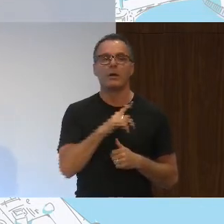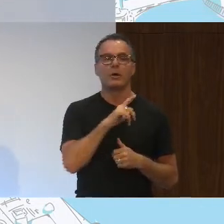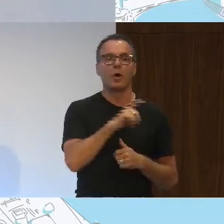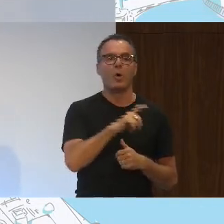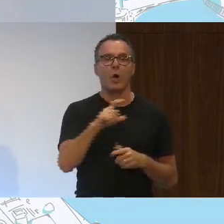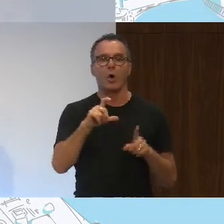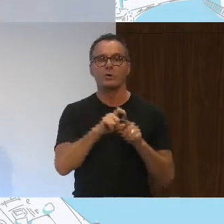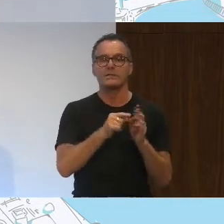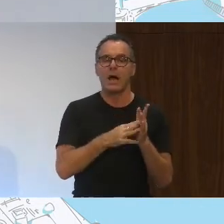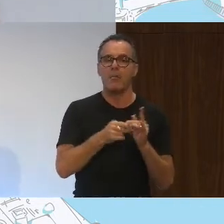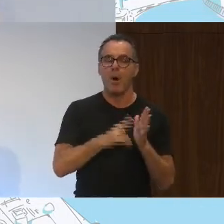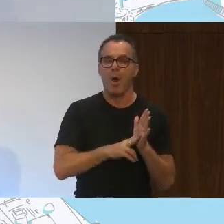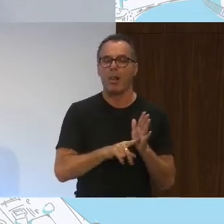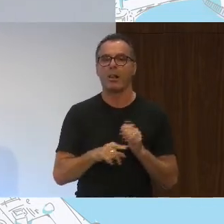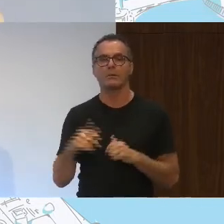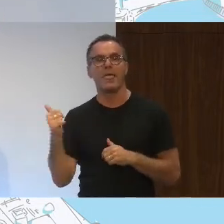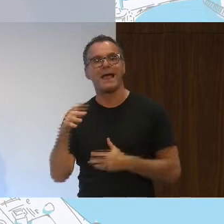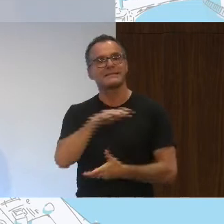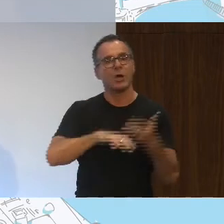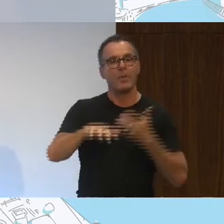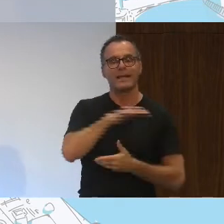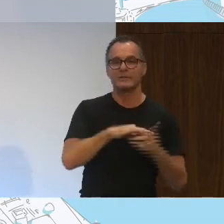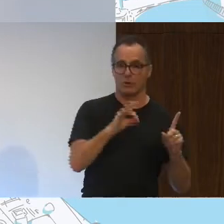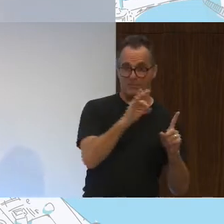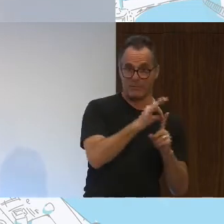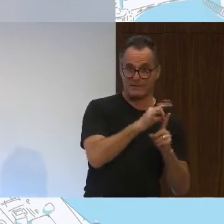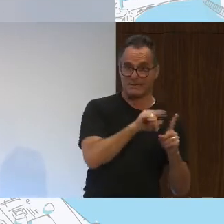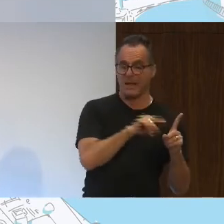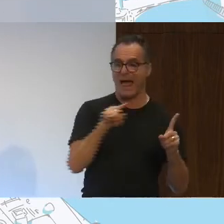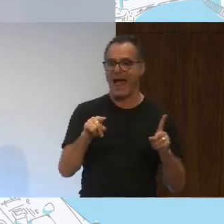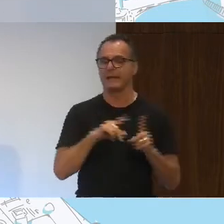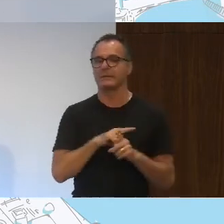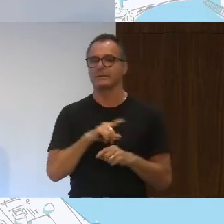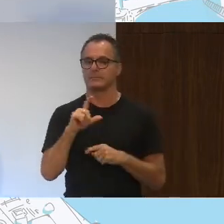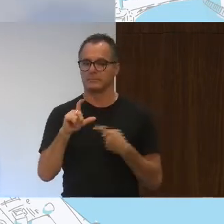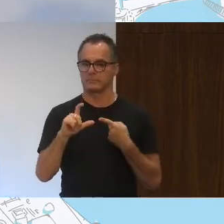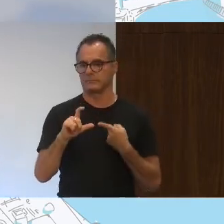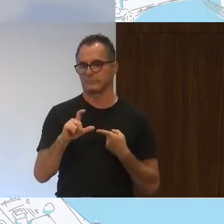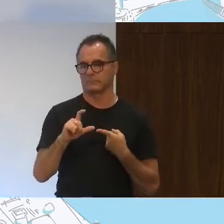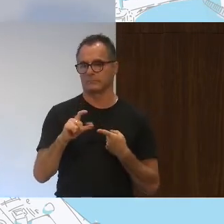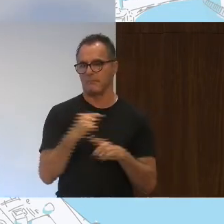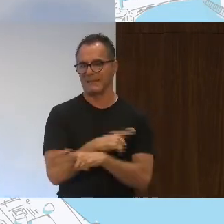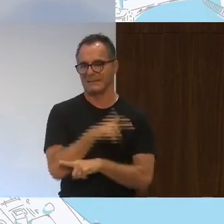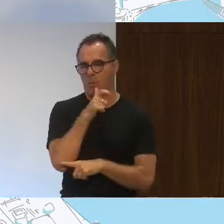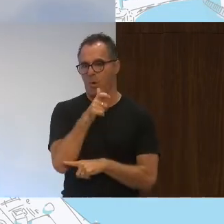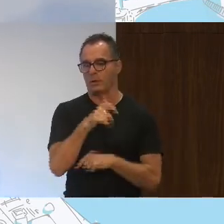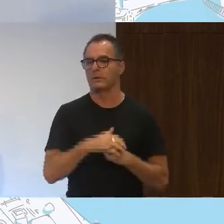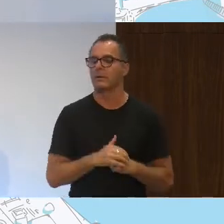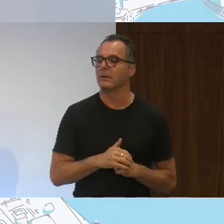So Cocodamol that's that's a combination of paracetamol and coedine and I've, I've always I mean we're always told